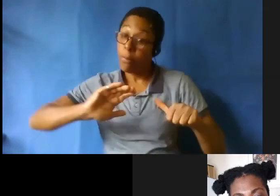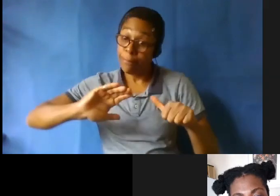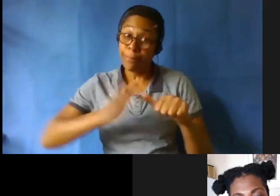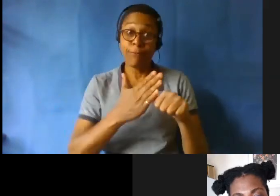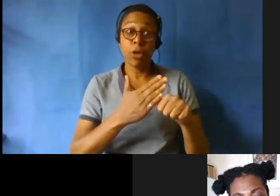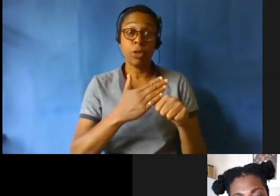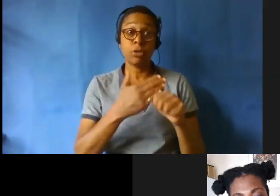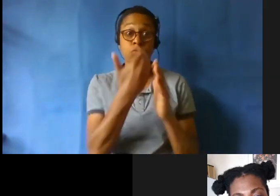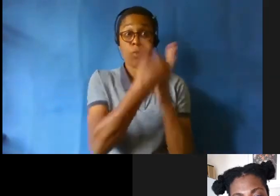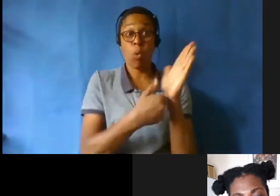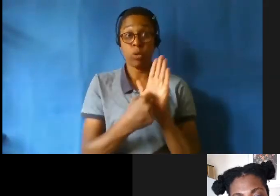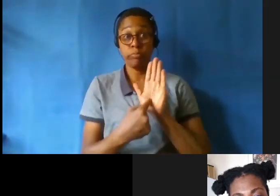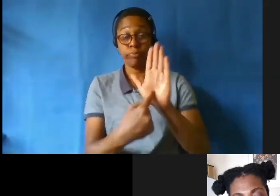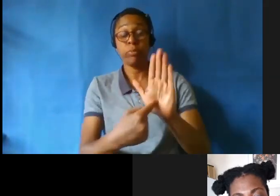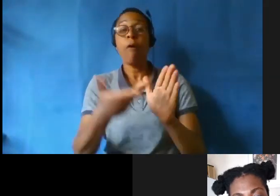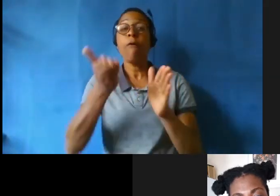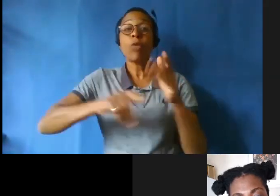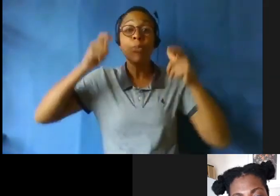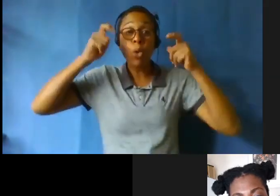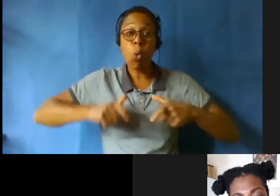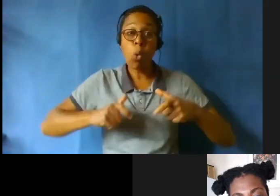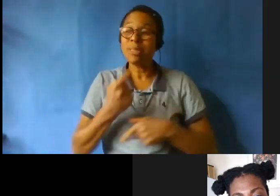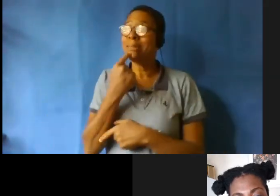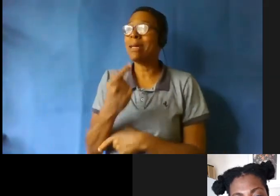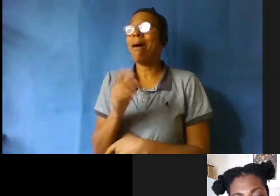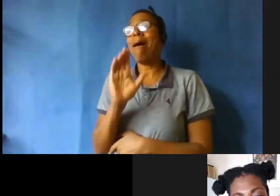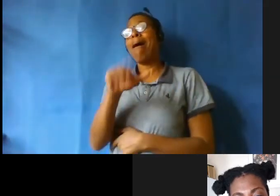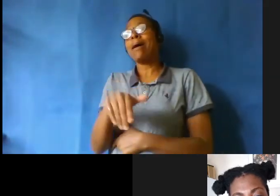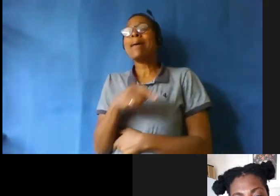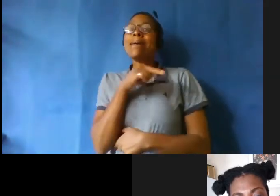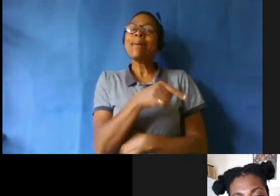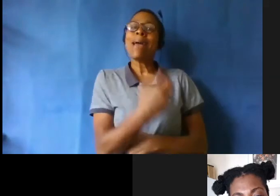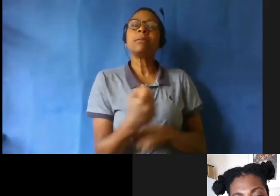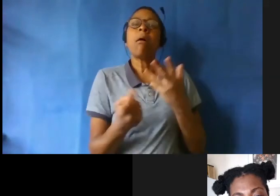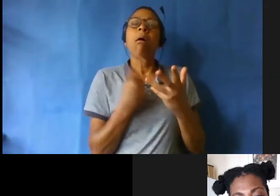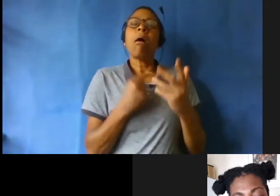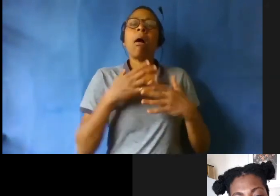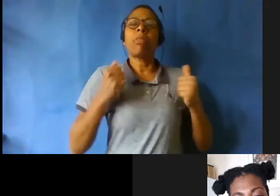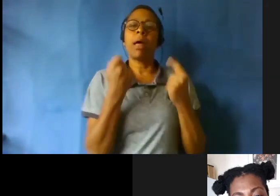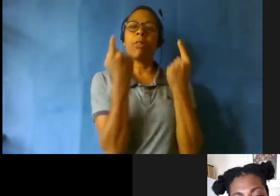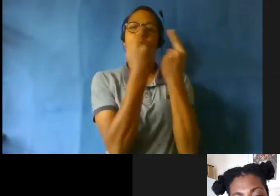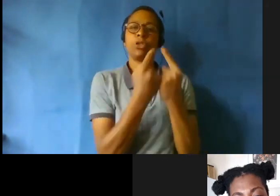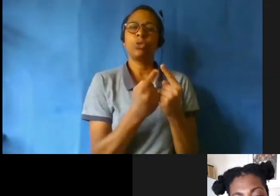to blame underlying quote unquote health conditions and trying to assert